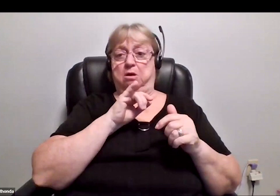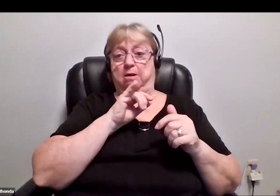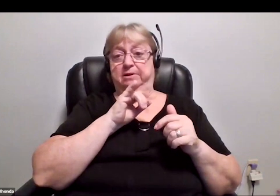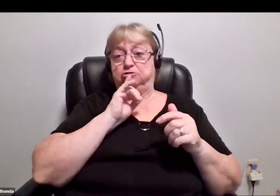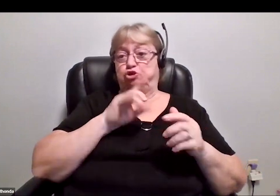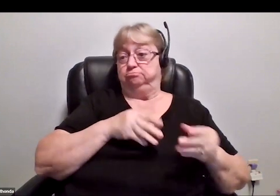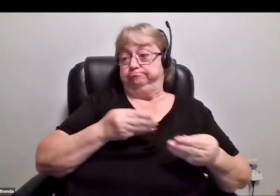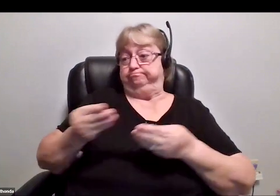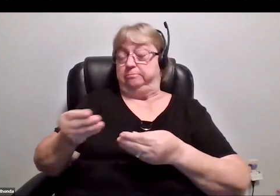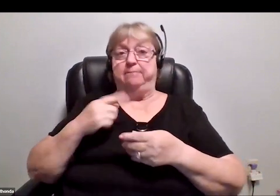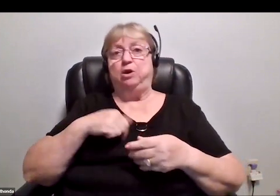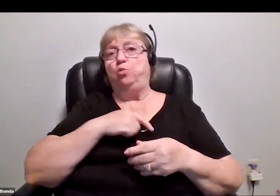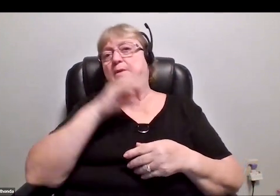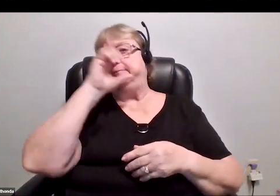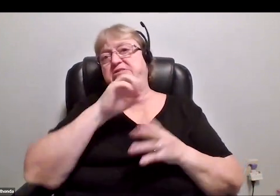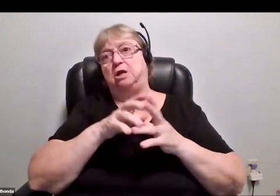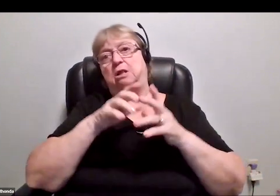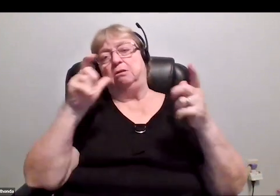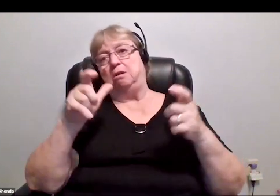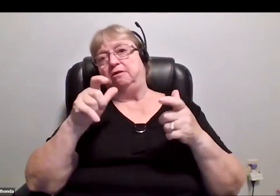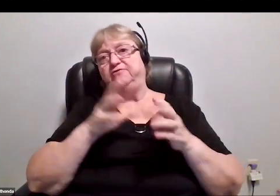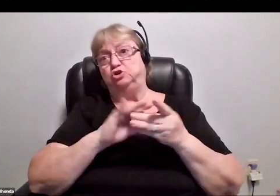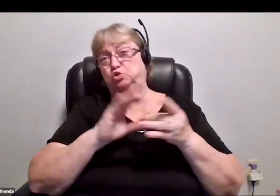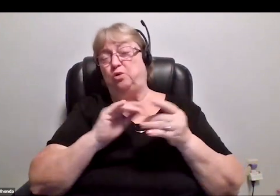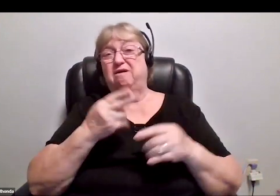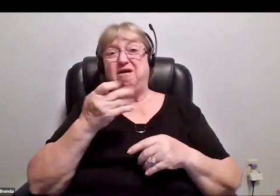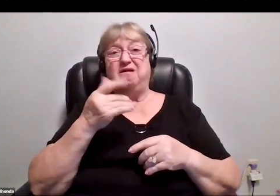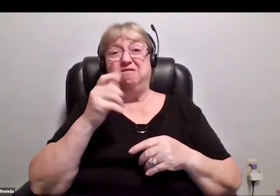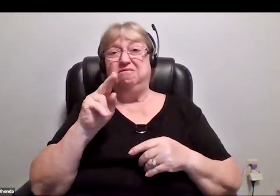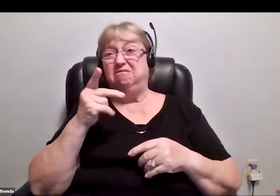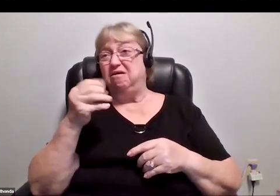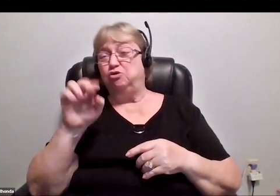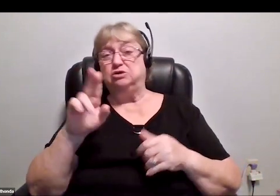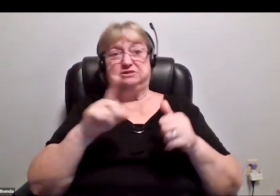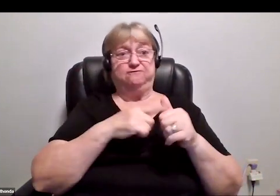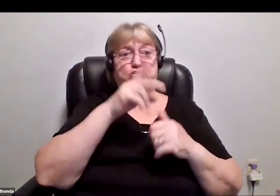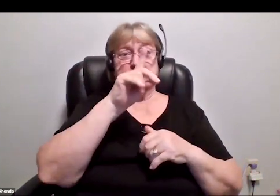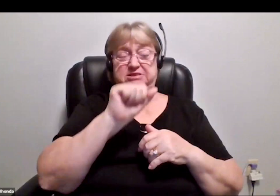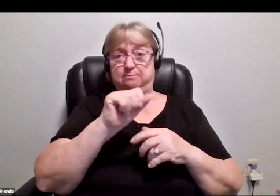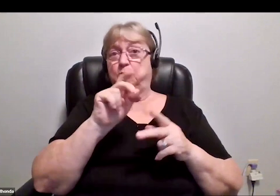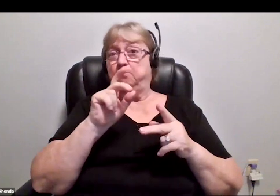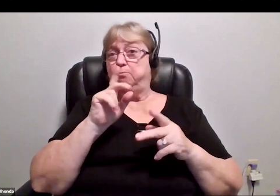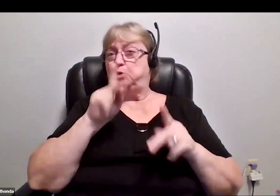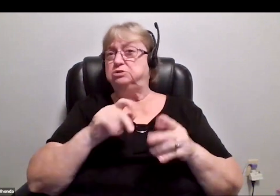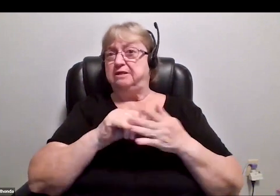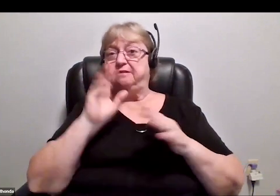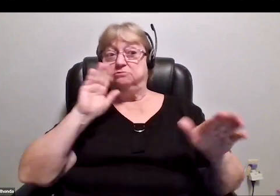We miss out on a larger story. Helen Keller is usually the first disabled person who's a vocal object, say, in elementary school.